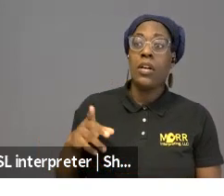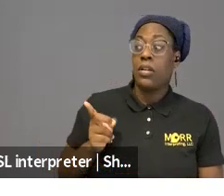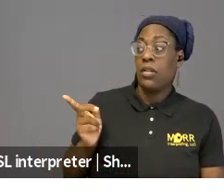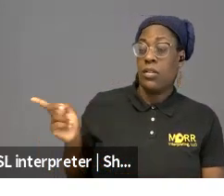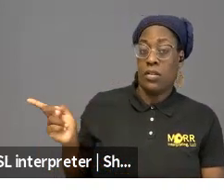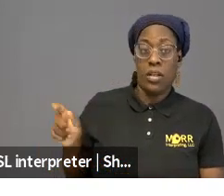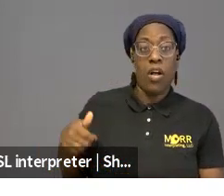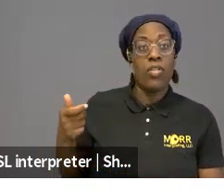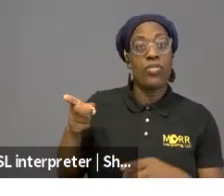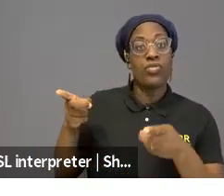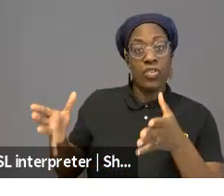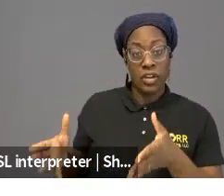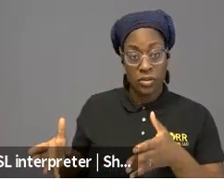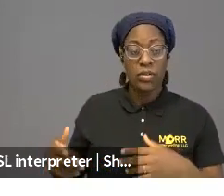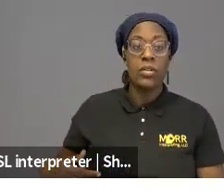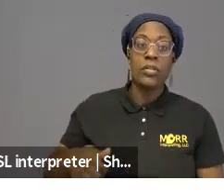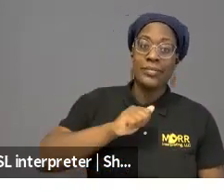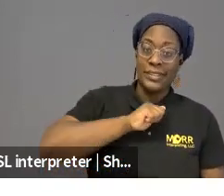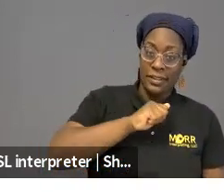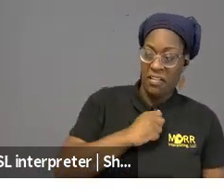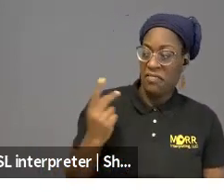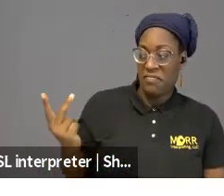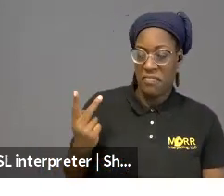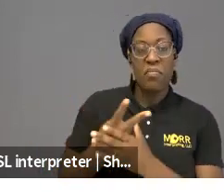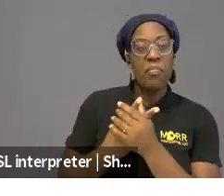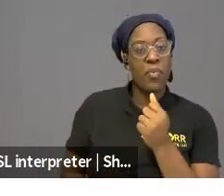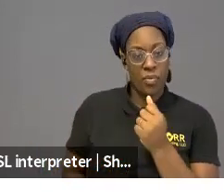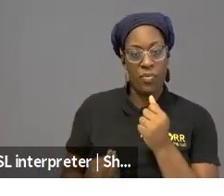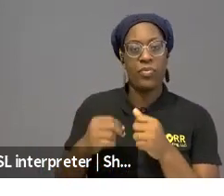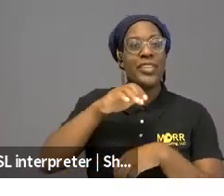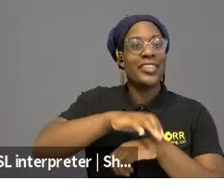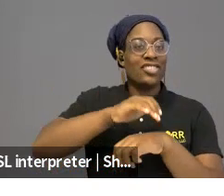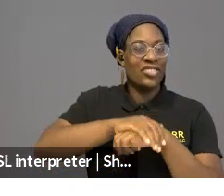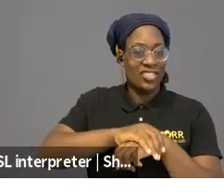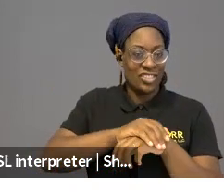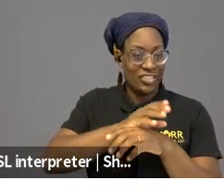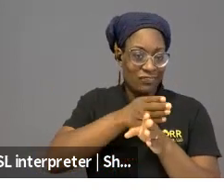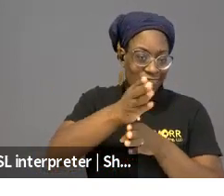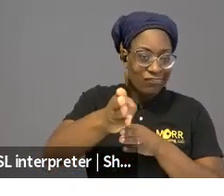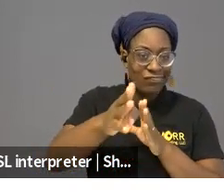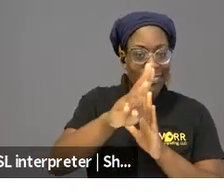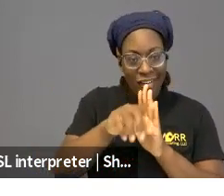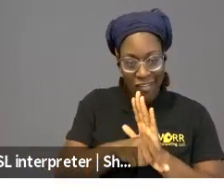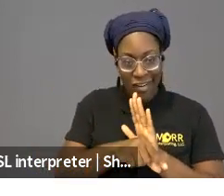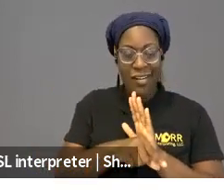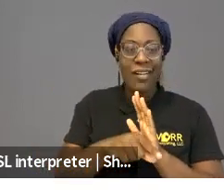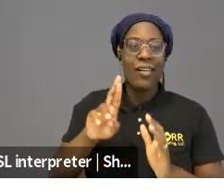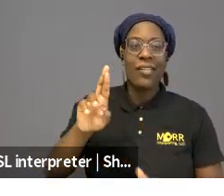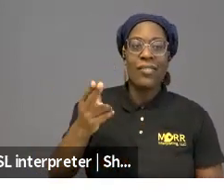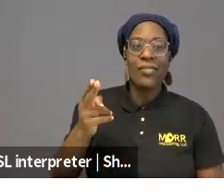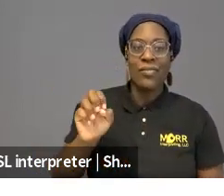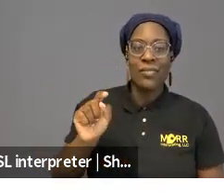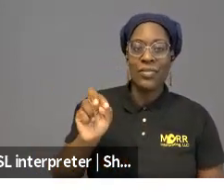background, so that is really important to use. The Writing Center is definitely one of our most